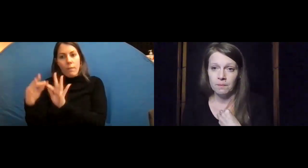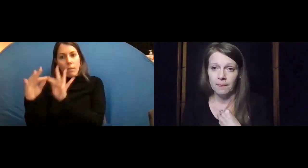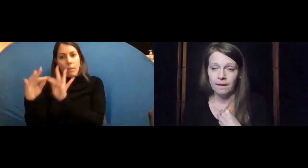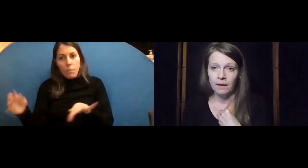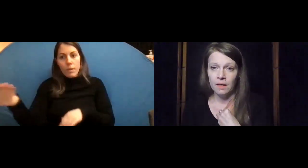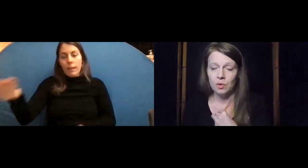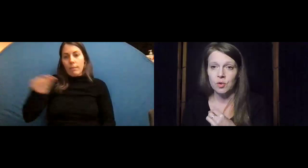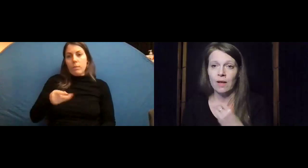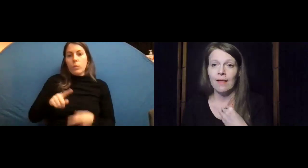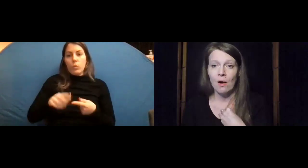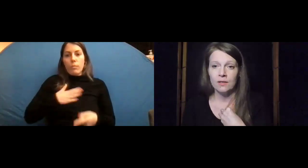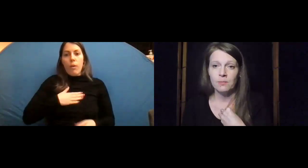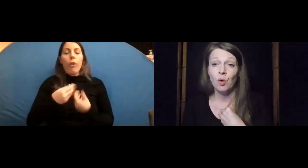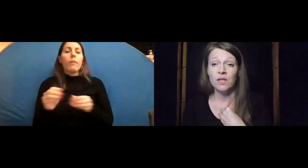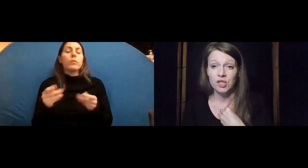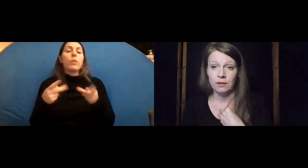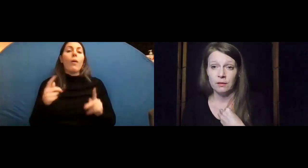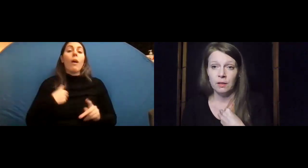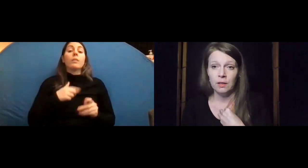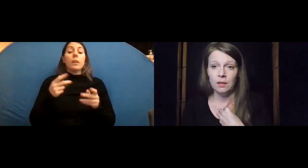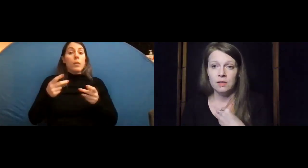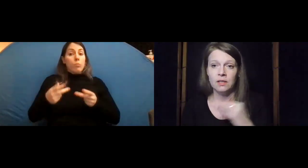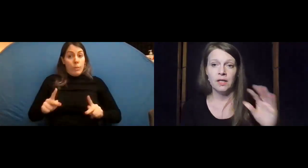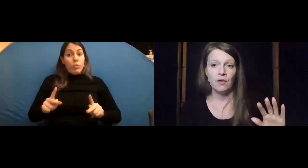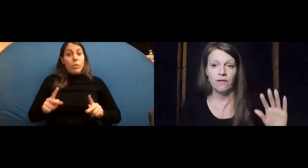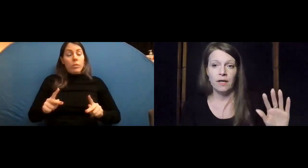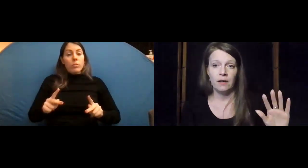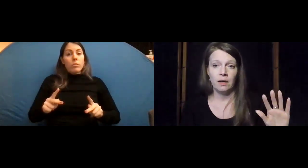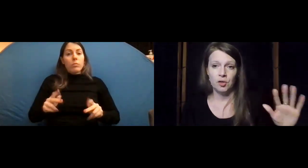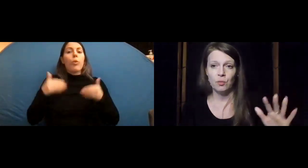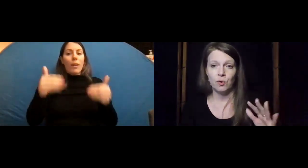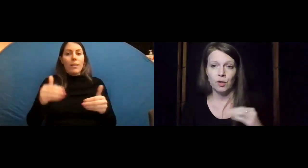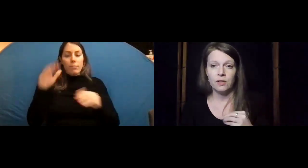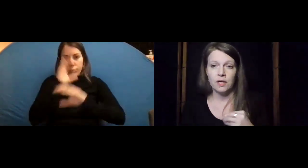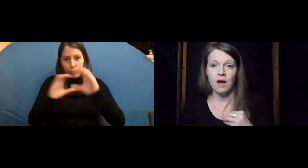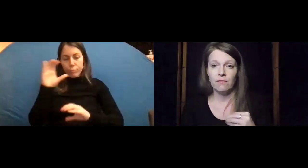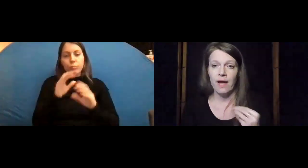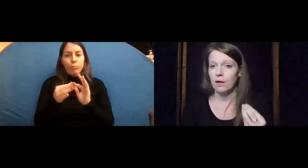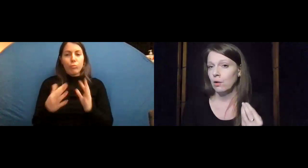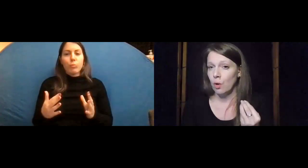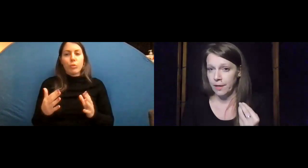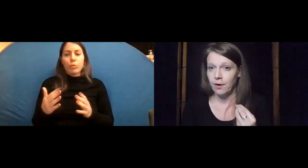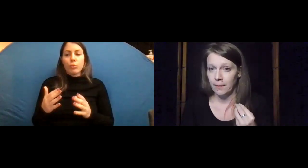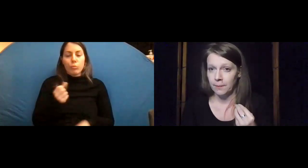Someone from the court system has to give us that form in order to allow us permission to